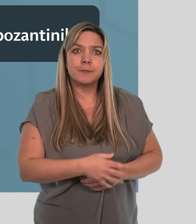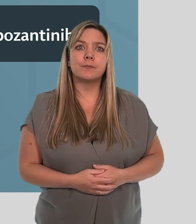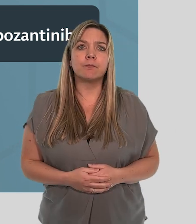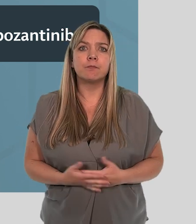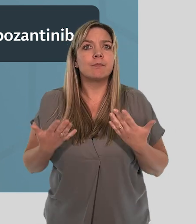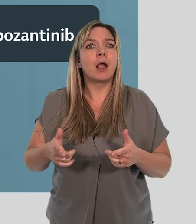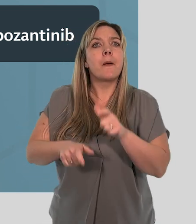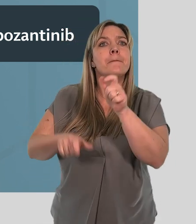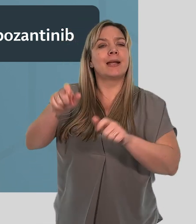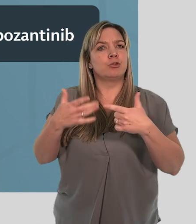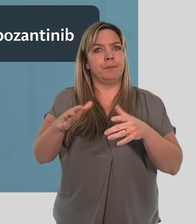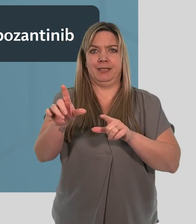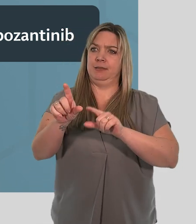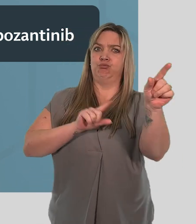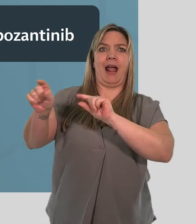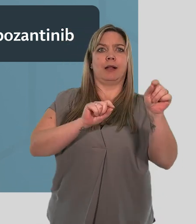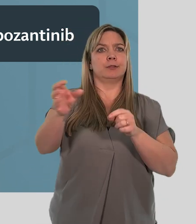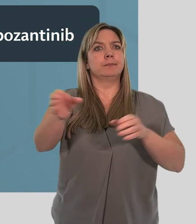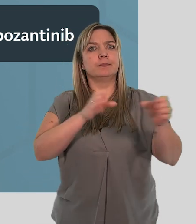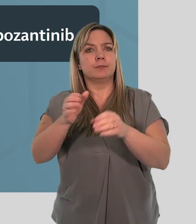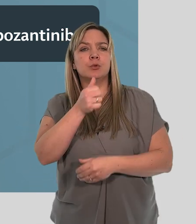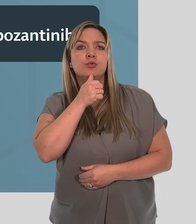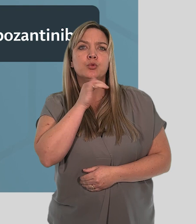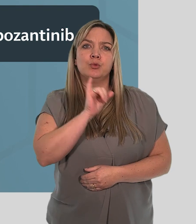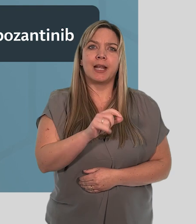The aim or goal was to really determine if there is a difference in progression free